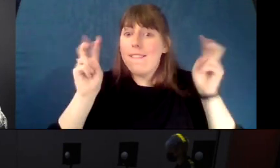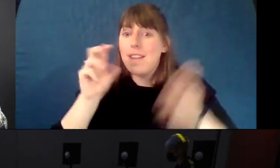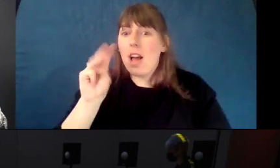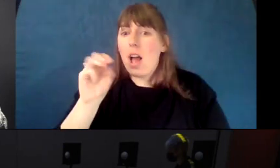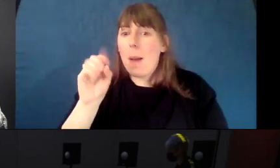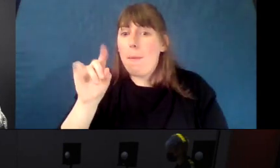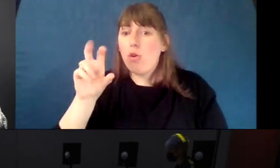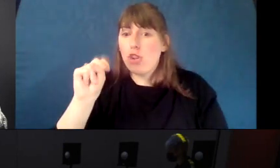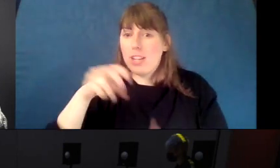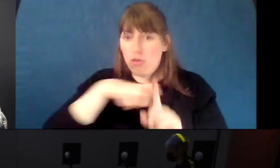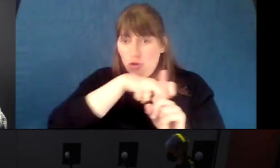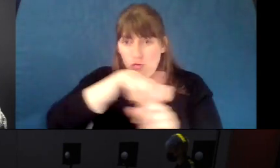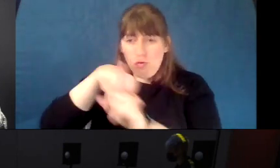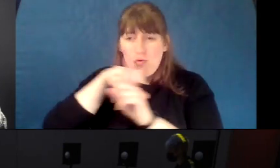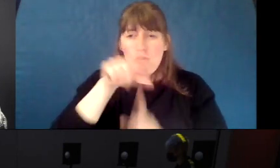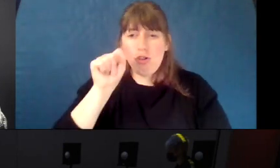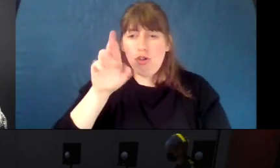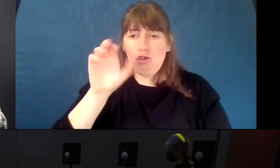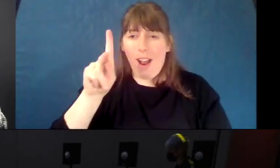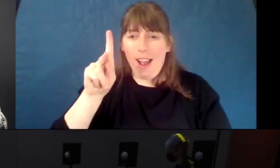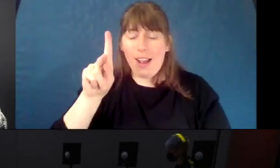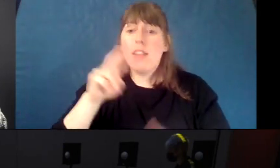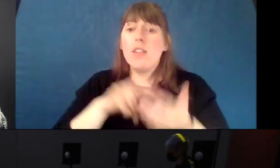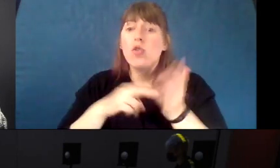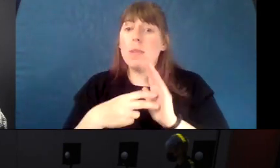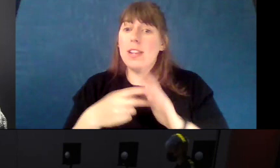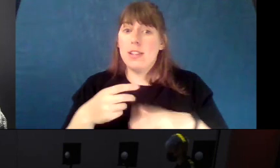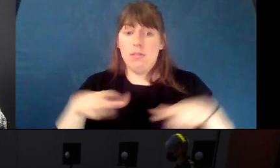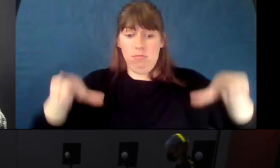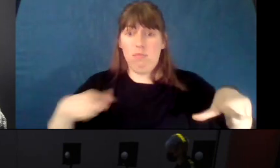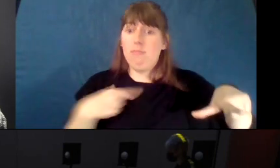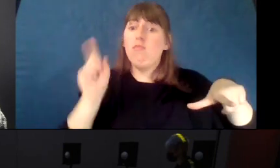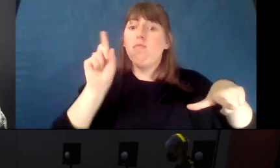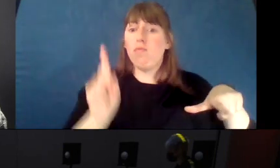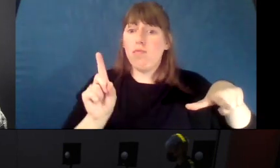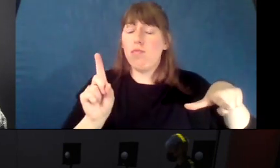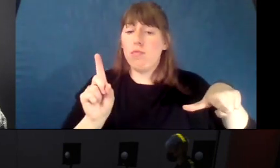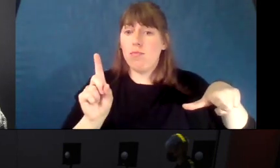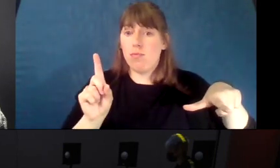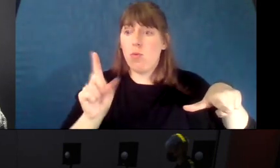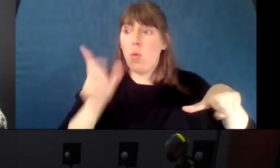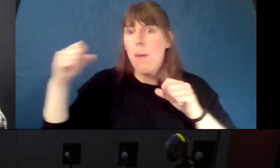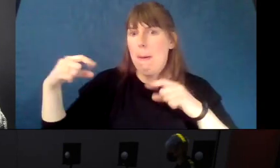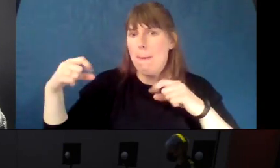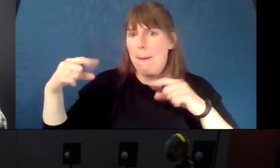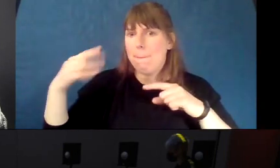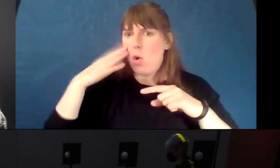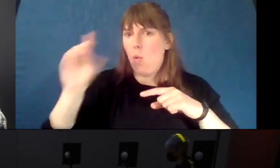to track where users are, or audience members are, in space. And then from there we're able to